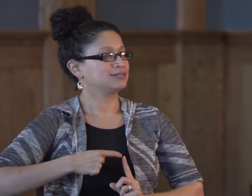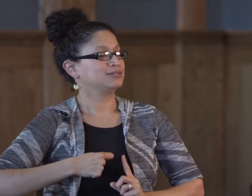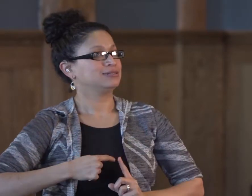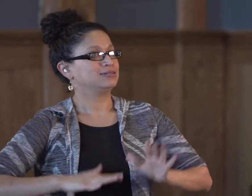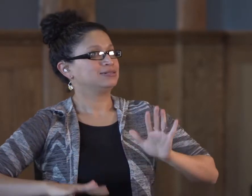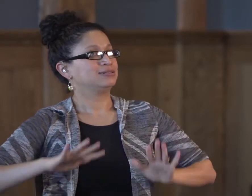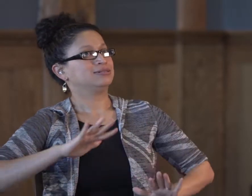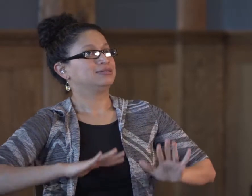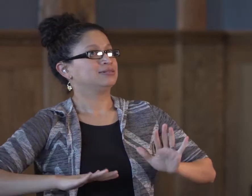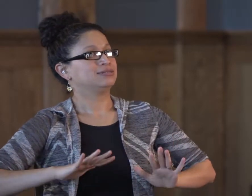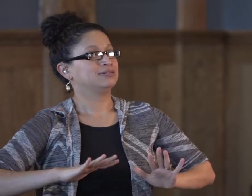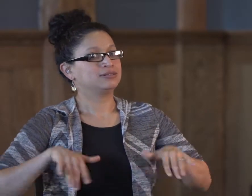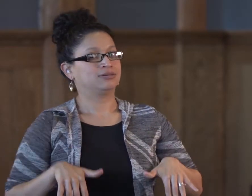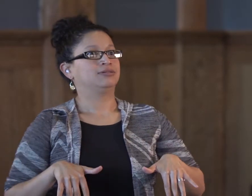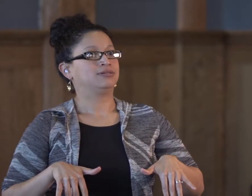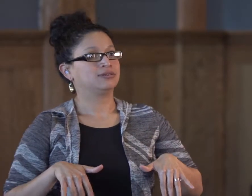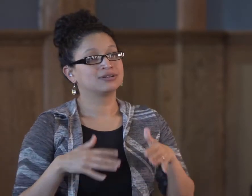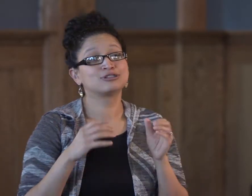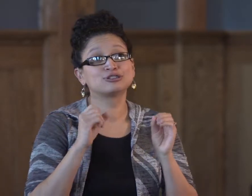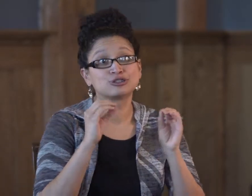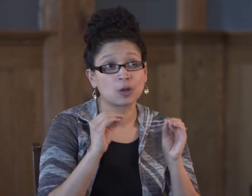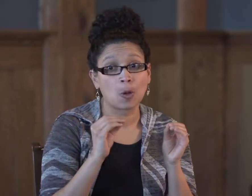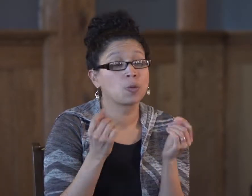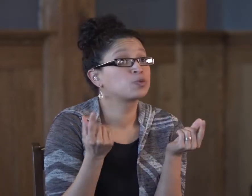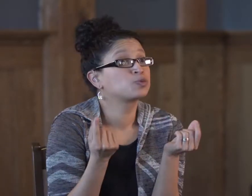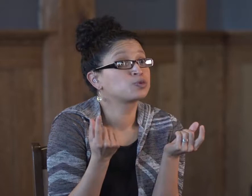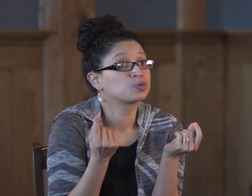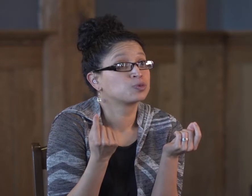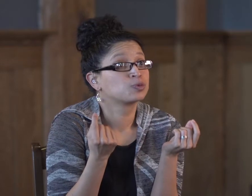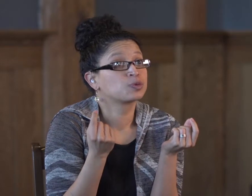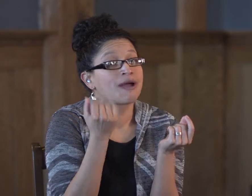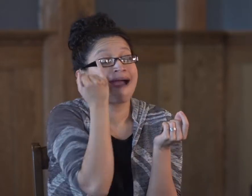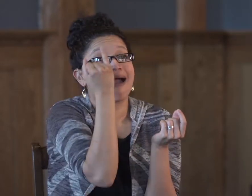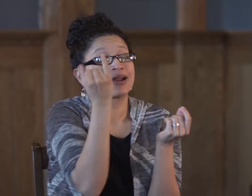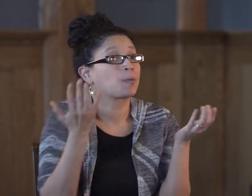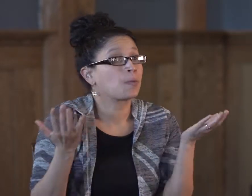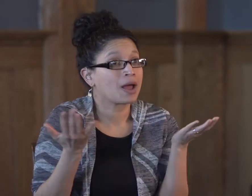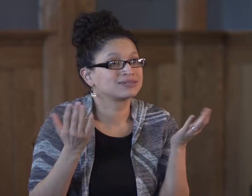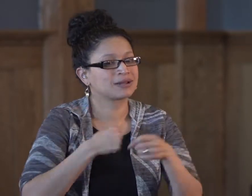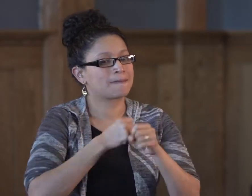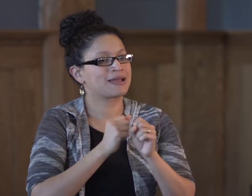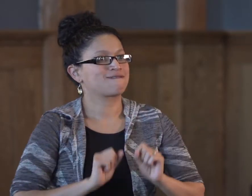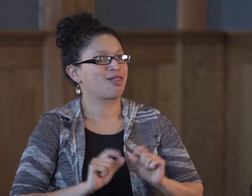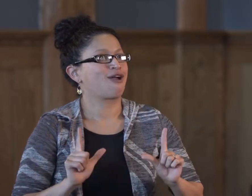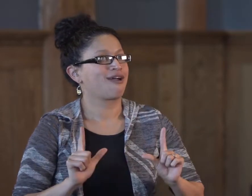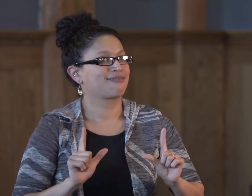nurse, to see law enforcement in attendance. I think ideas on how to minimize that re-triggering